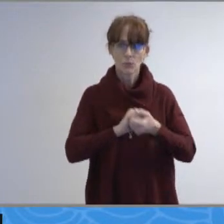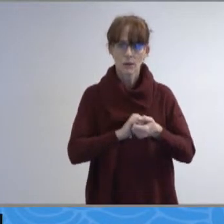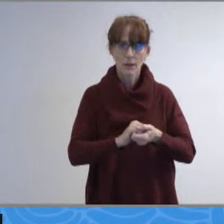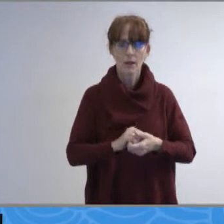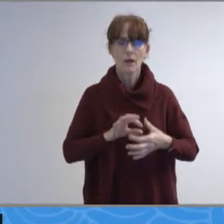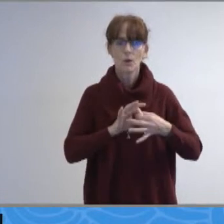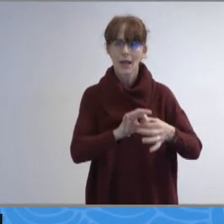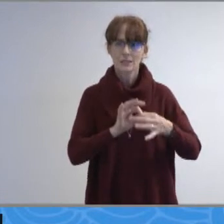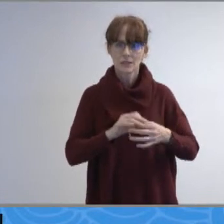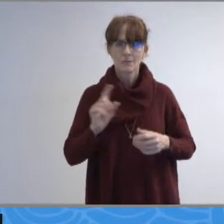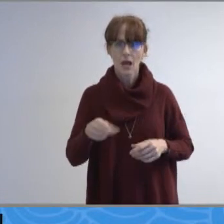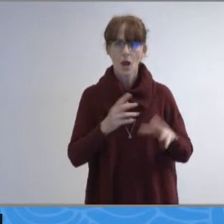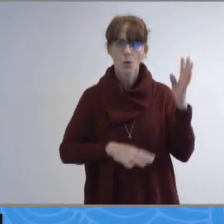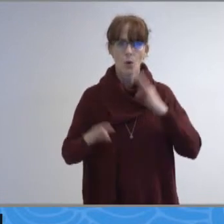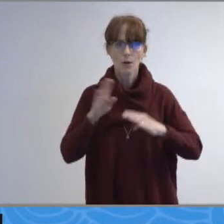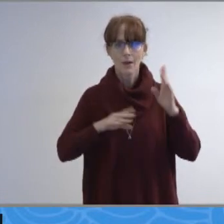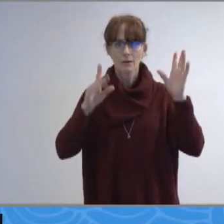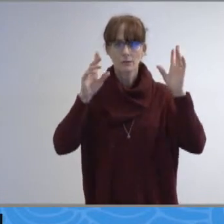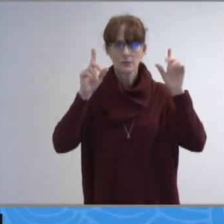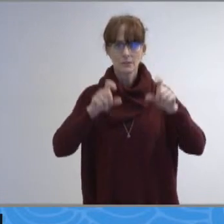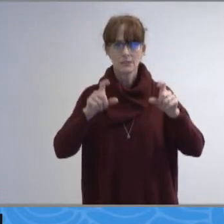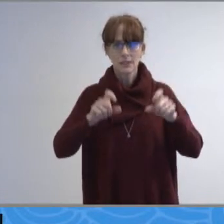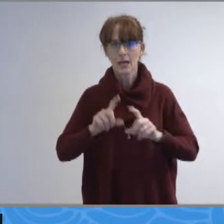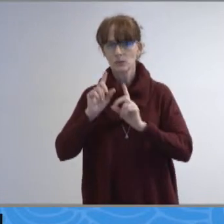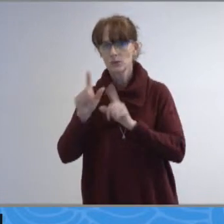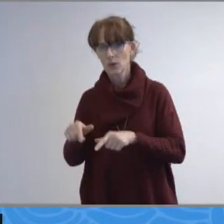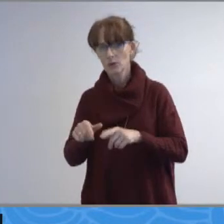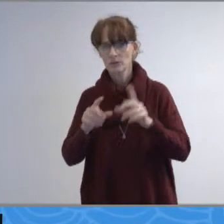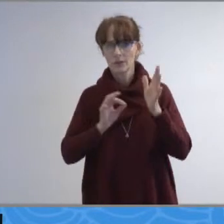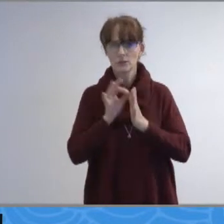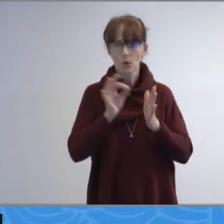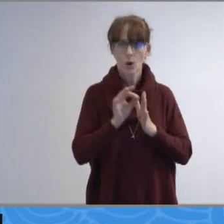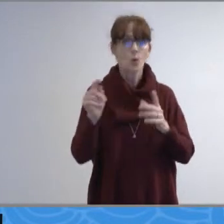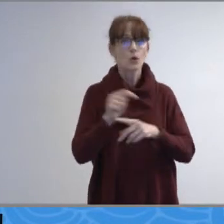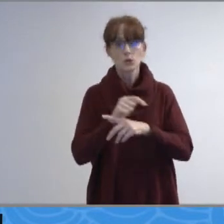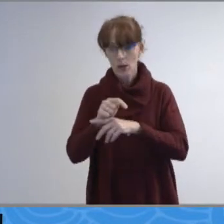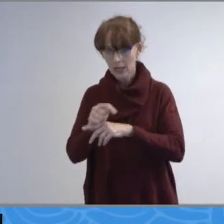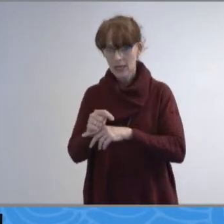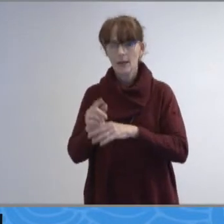and not just worrying about test results and test scores. So while we are training the teachers, we do have this expectation